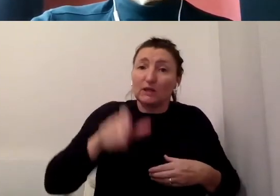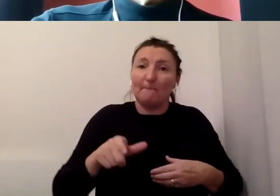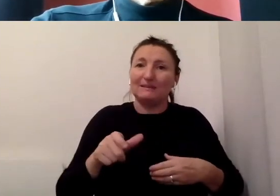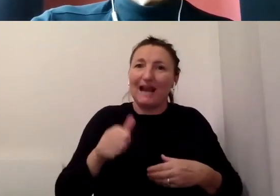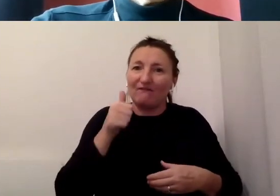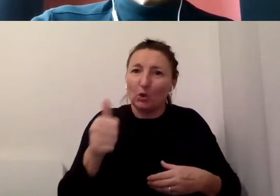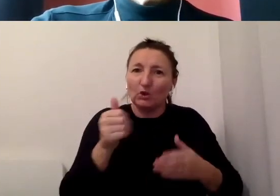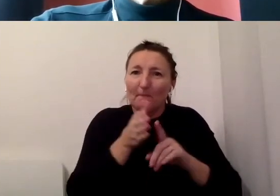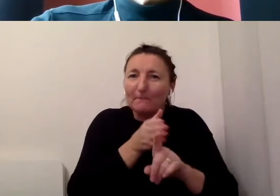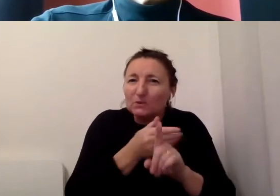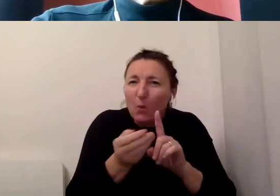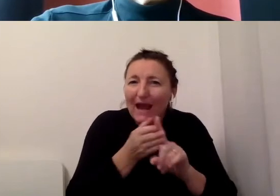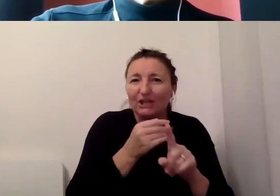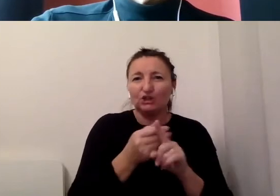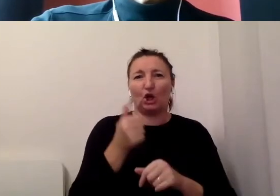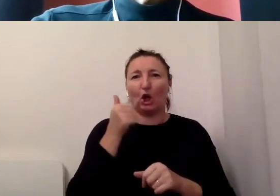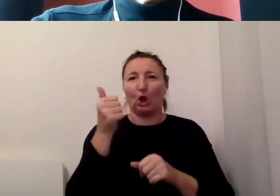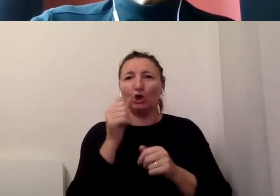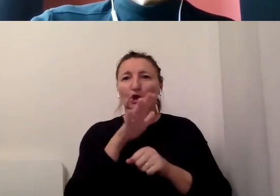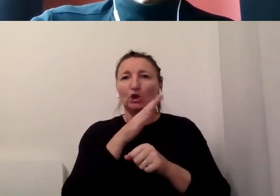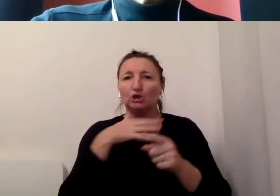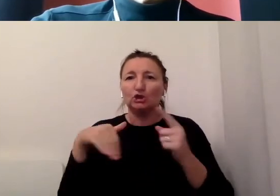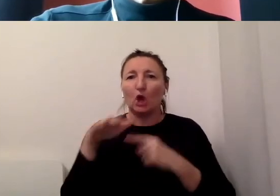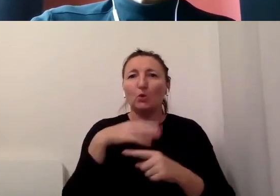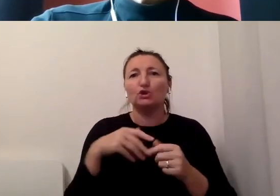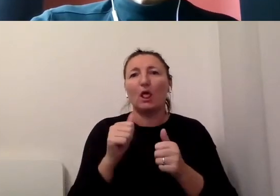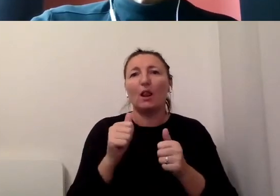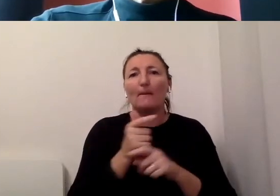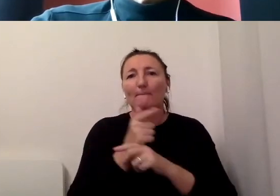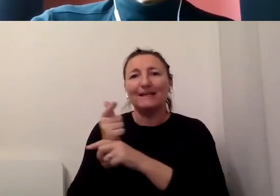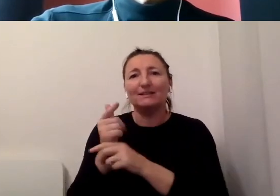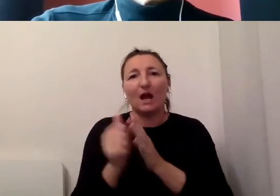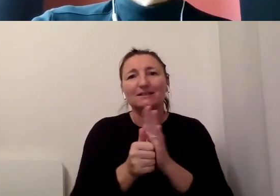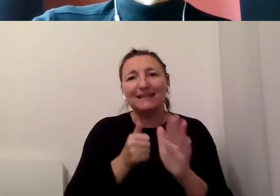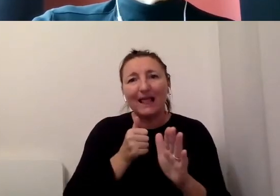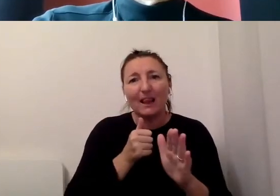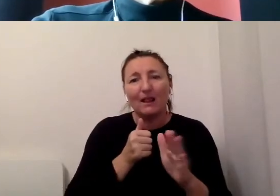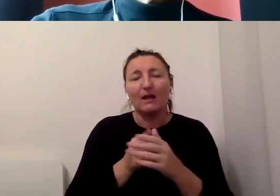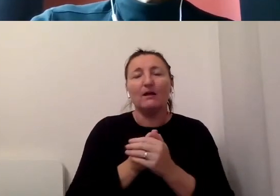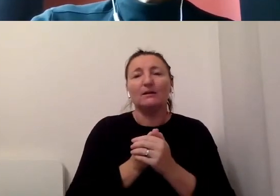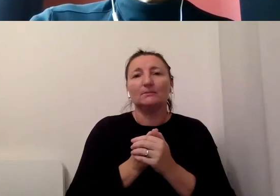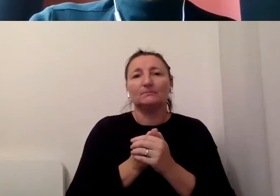because those are skills that that she would like support with and a team around. Quilliass and Joy,